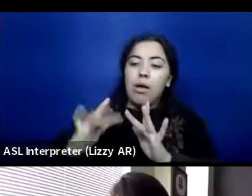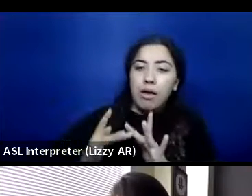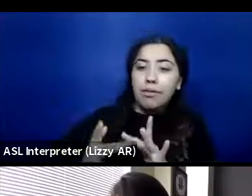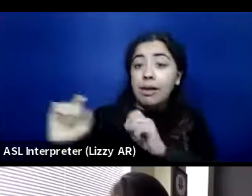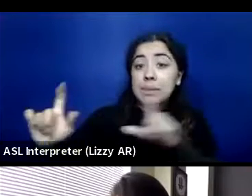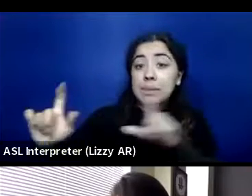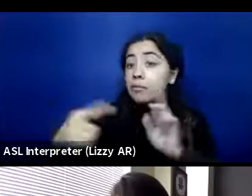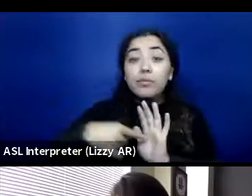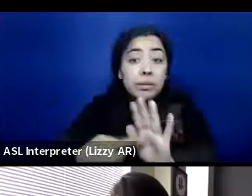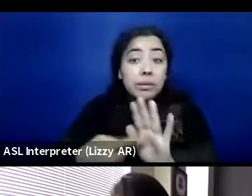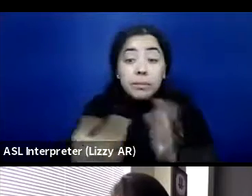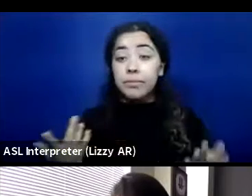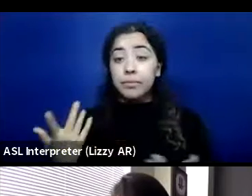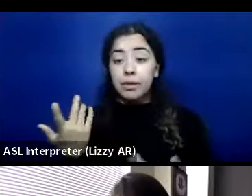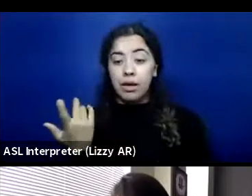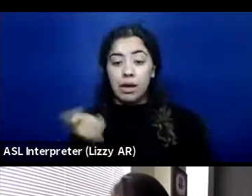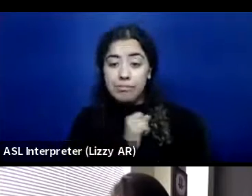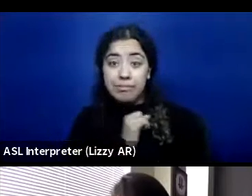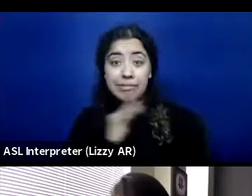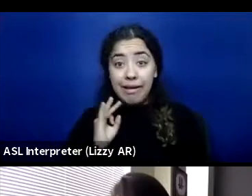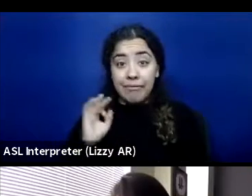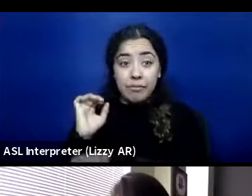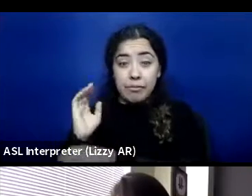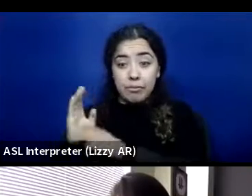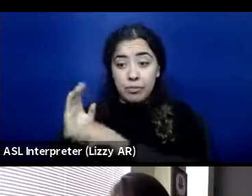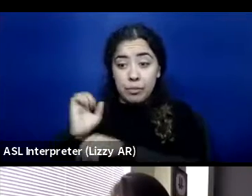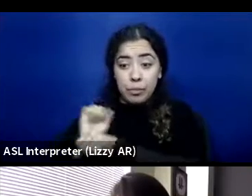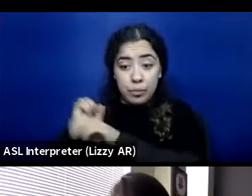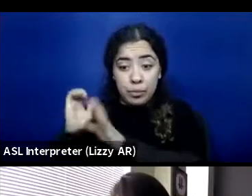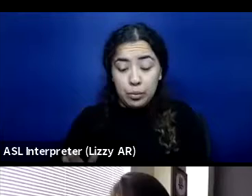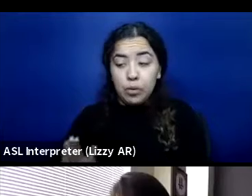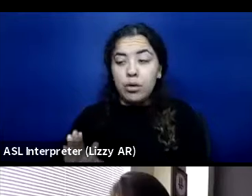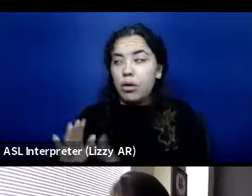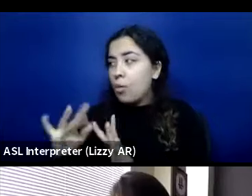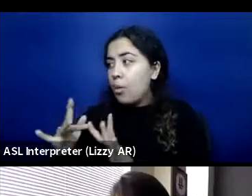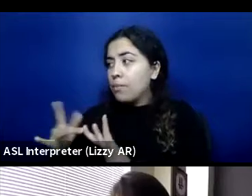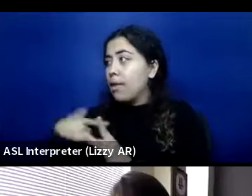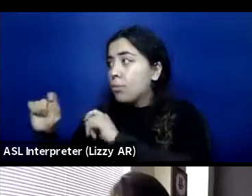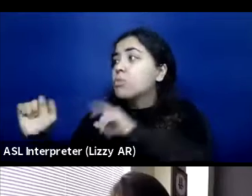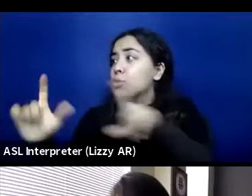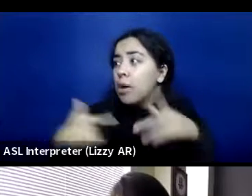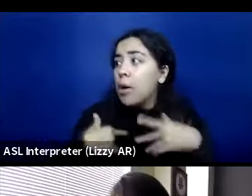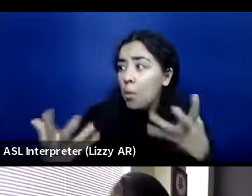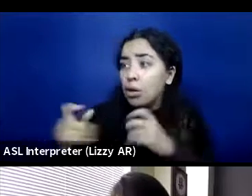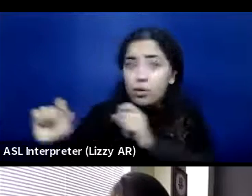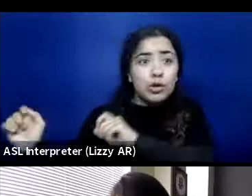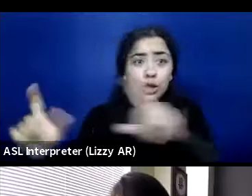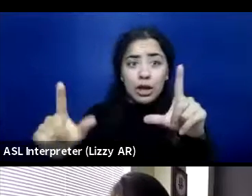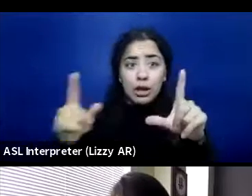and share their groundbreaking research that they wanna share. But if making something accessible turns into a process